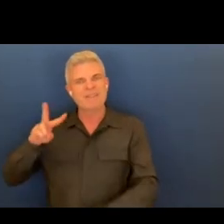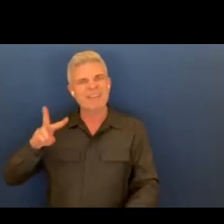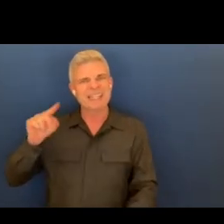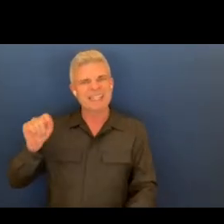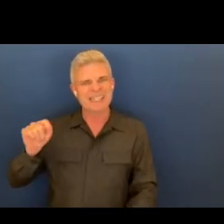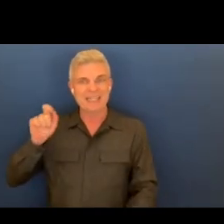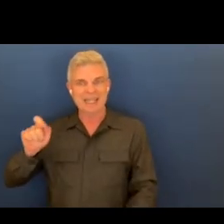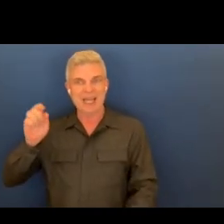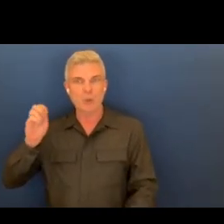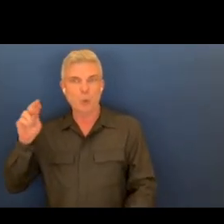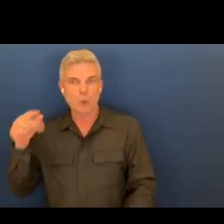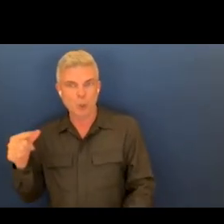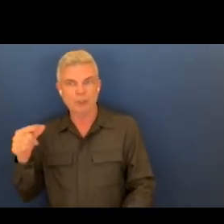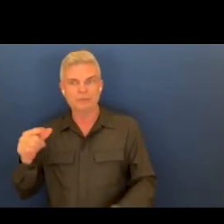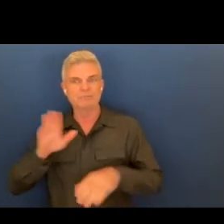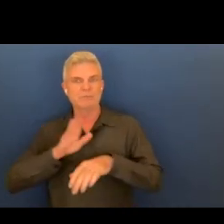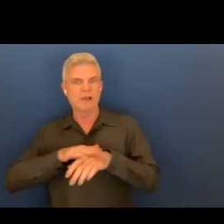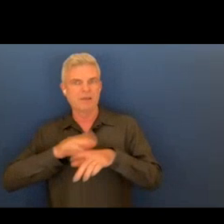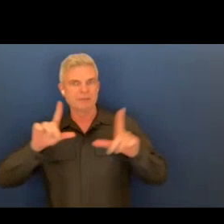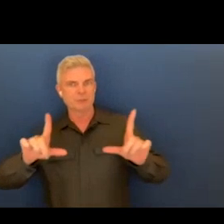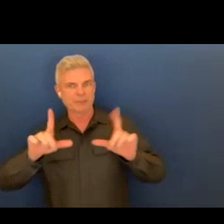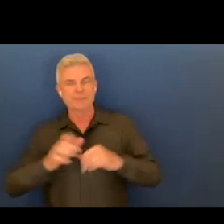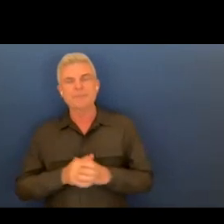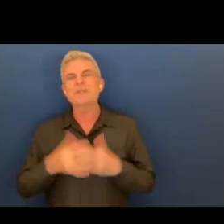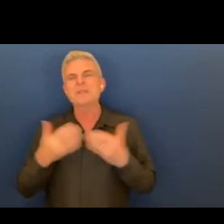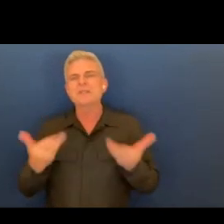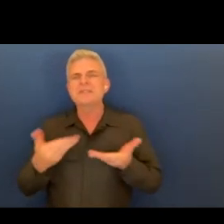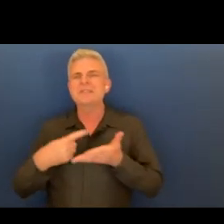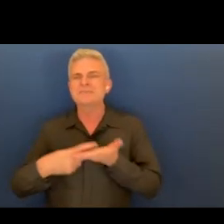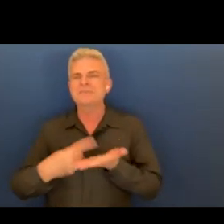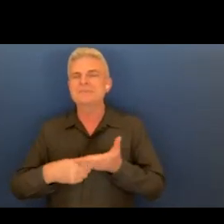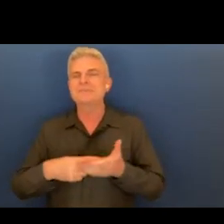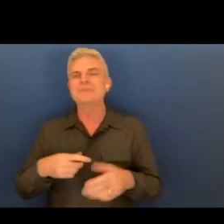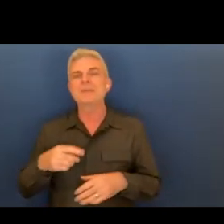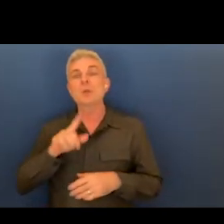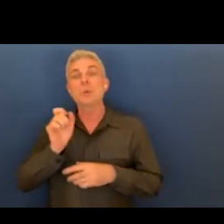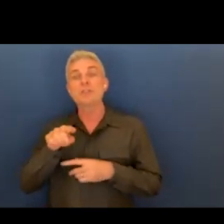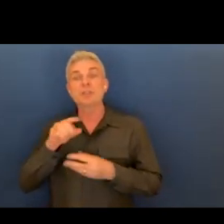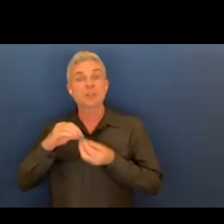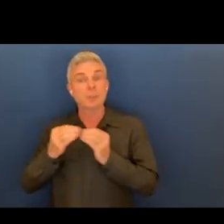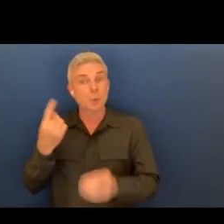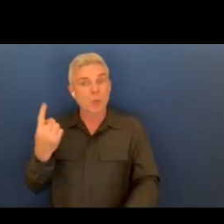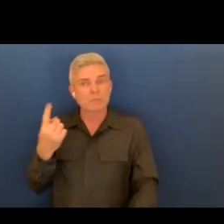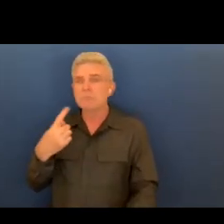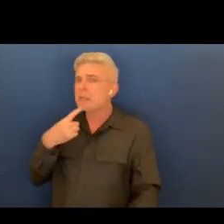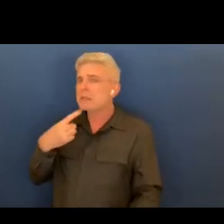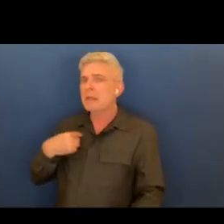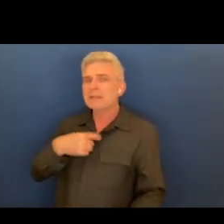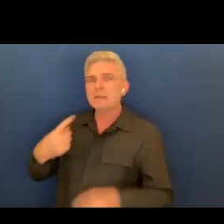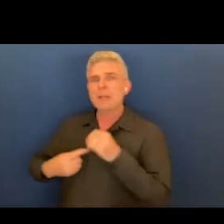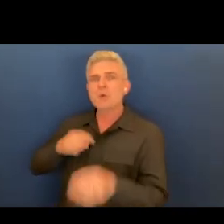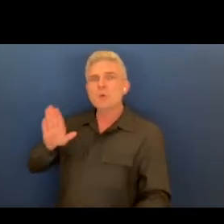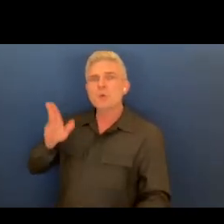Let’s get into our discussion. [Rachel] Question 1: Tell us about your program.